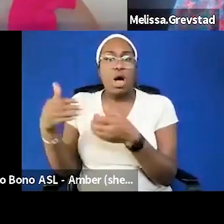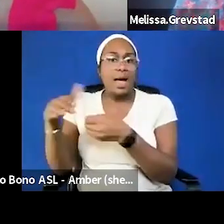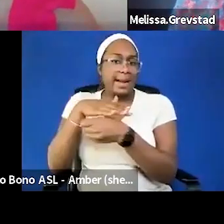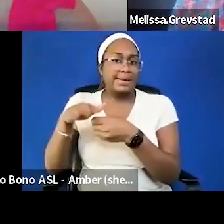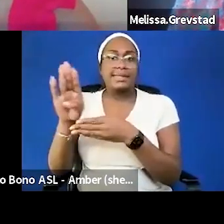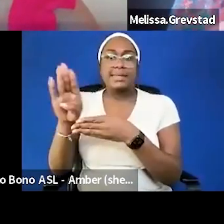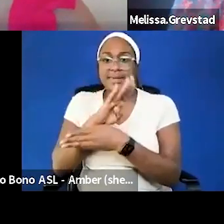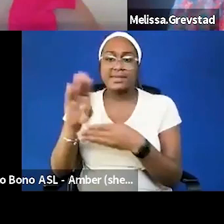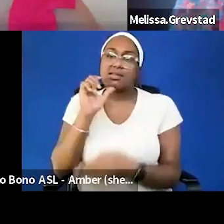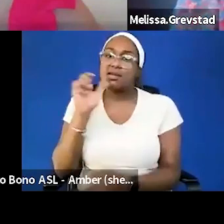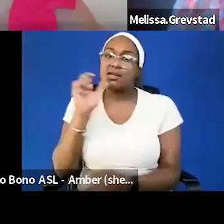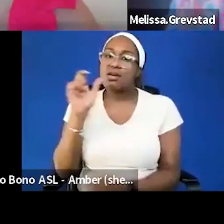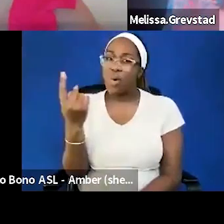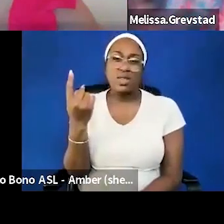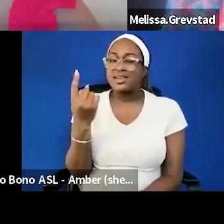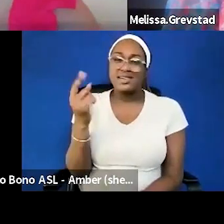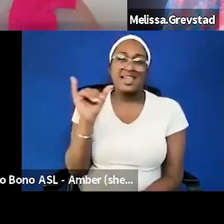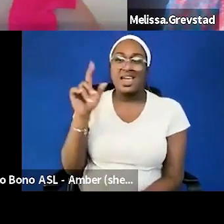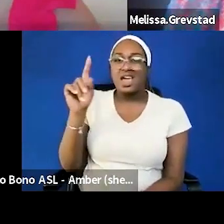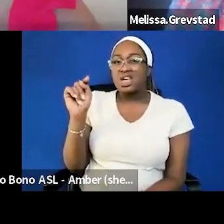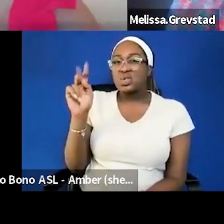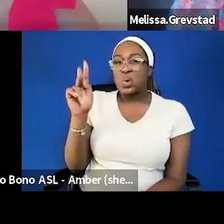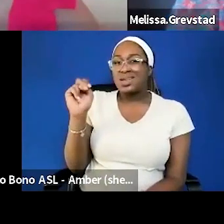This isn't just sort of tokenism, it's just the way in which we operate.